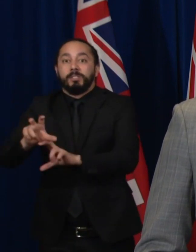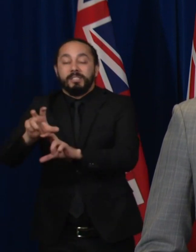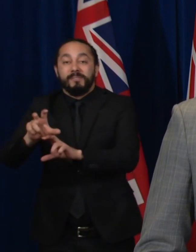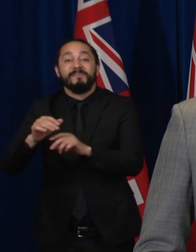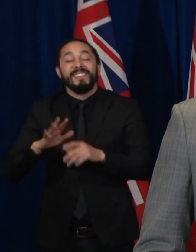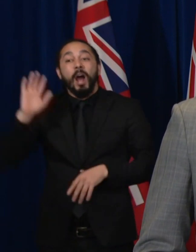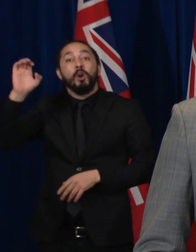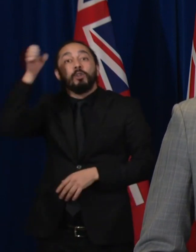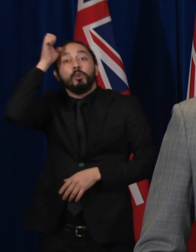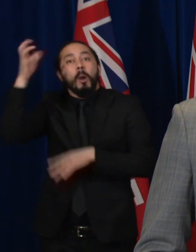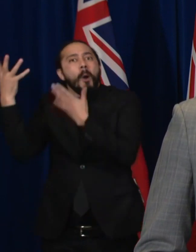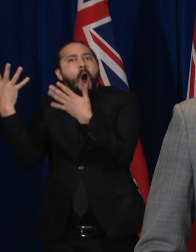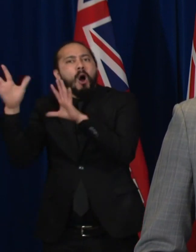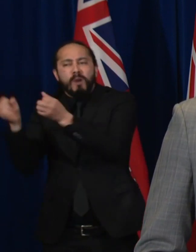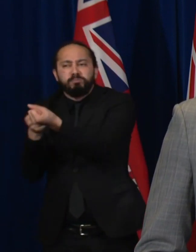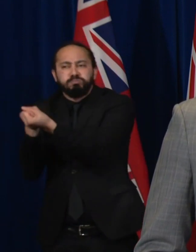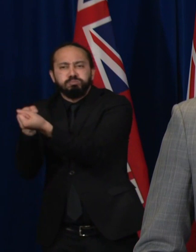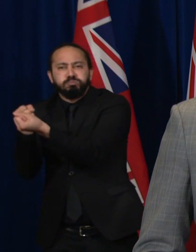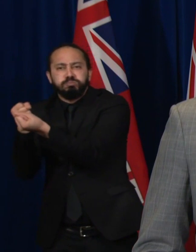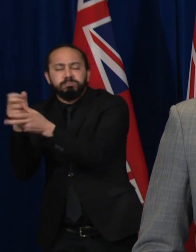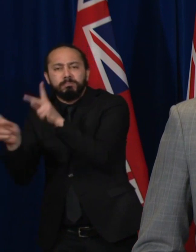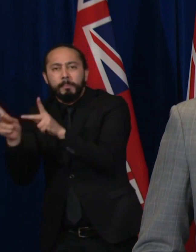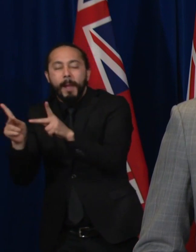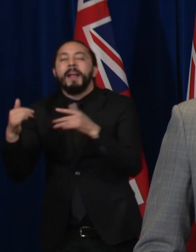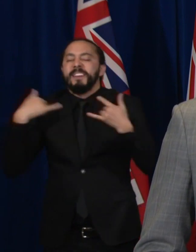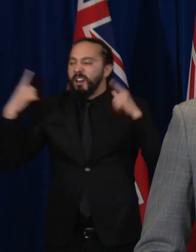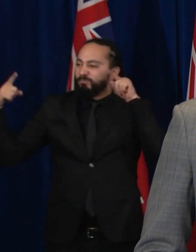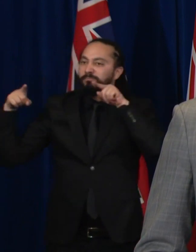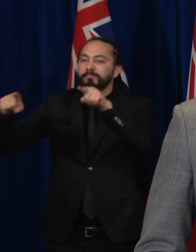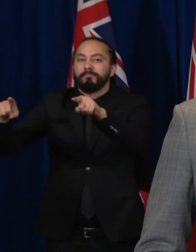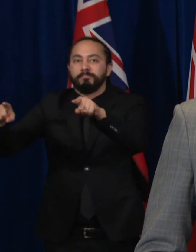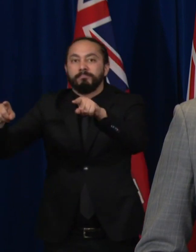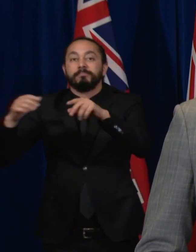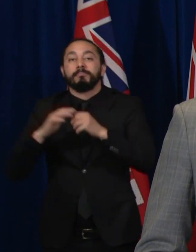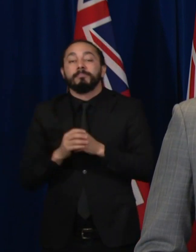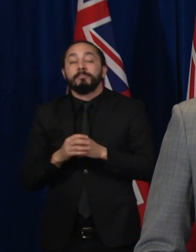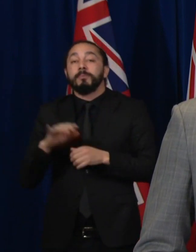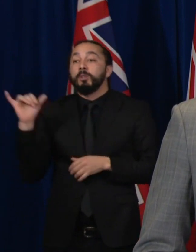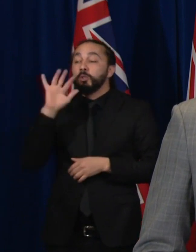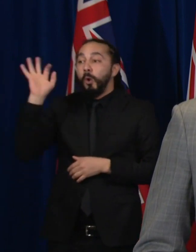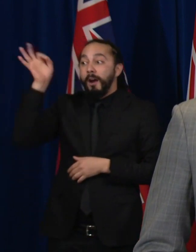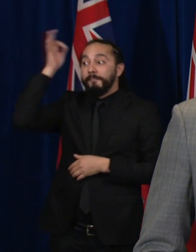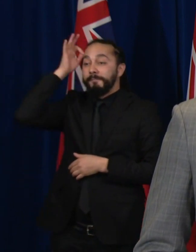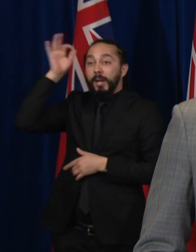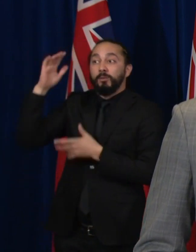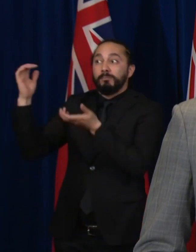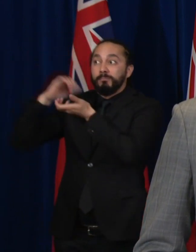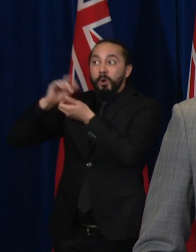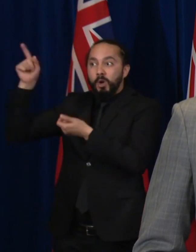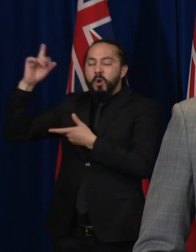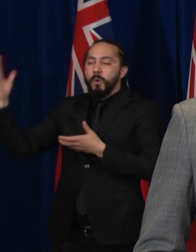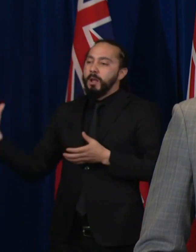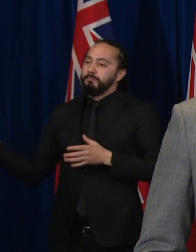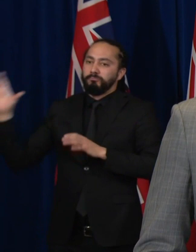have hallowed it, far above our poor power to add or detract. small business loans and other measures announced by our federal The world will little note, nor long remember what we say here; partners will provide significant support. We look forward to seeing